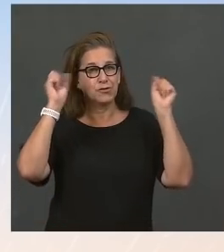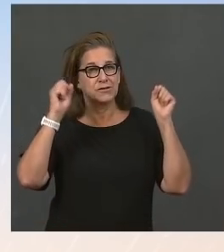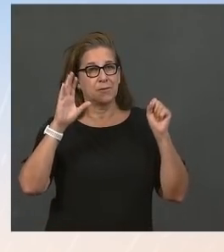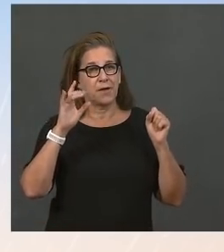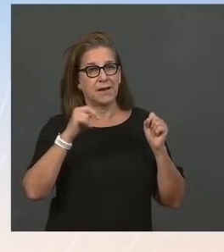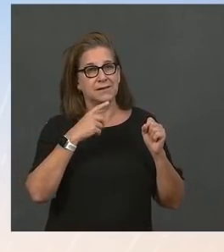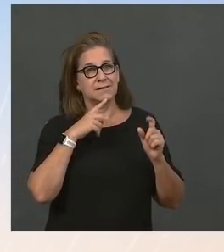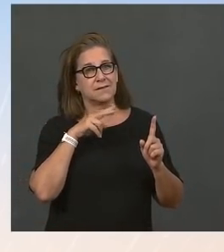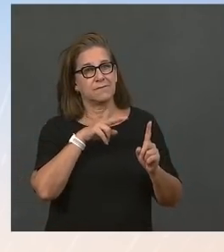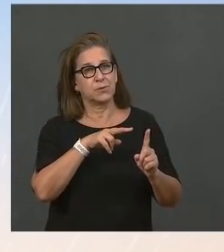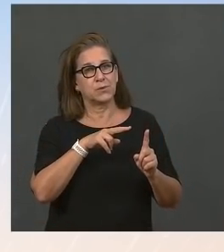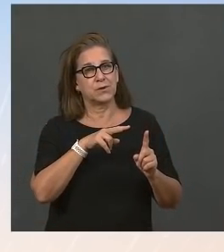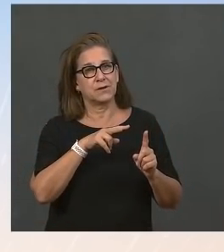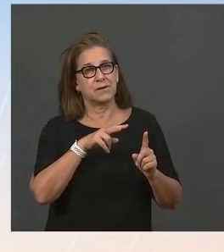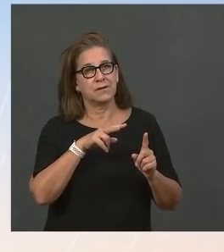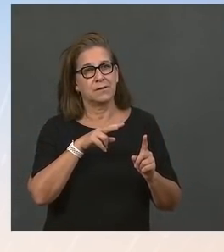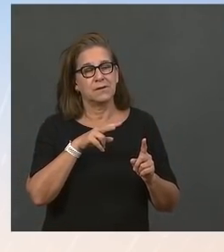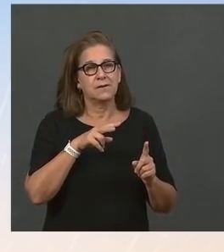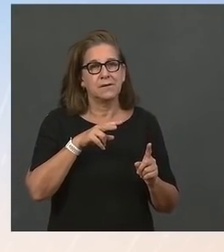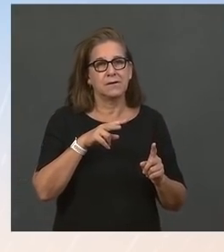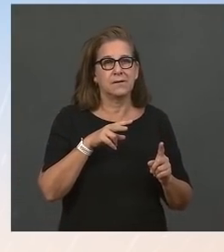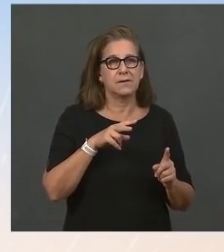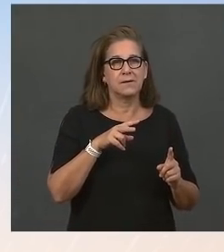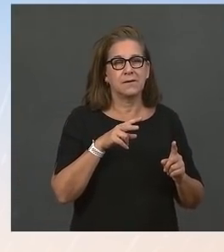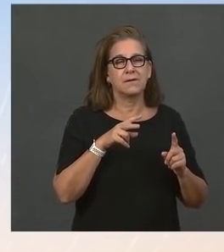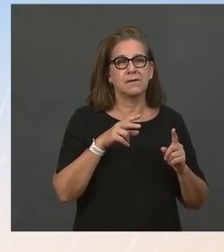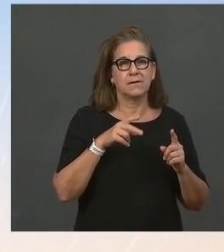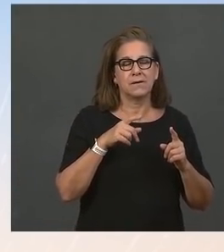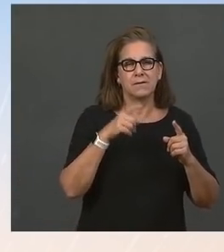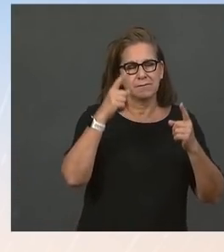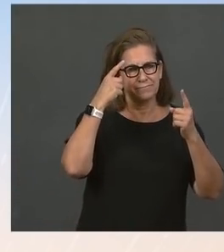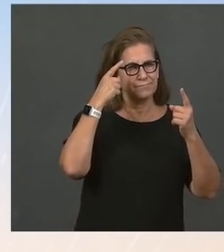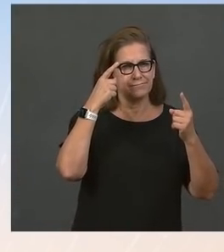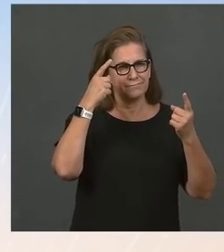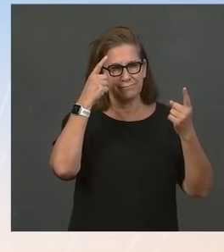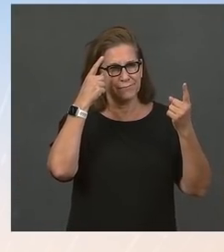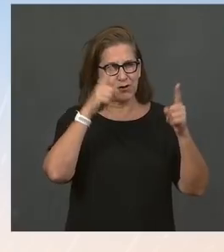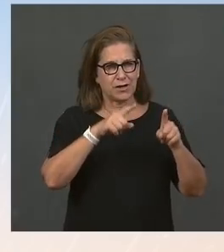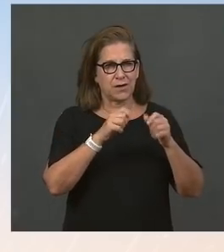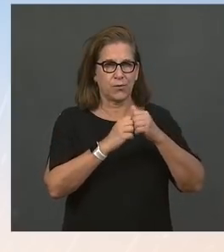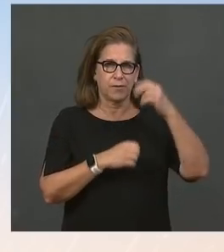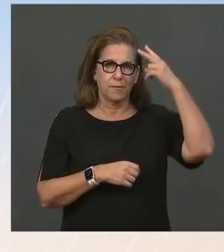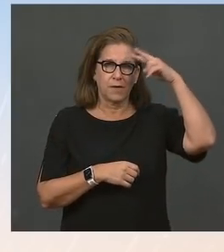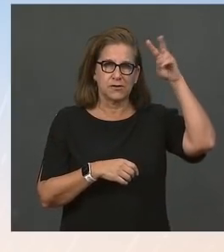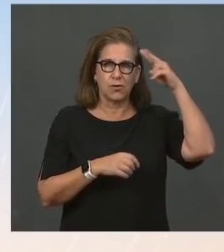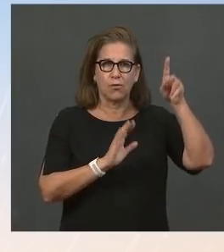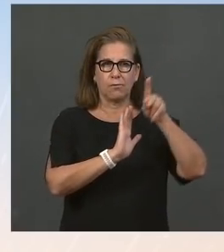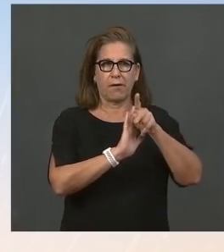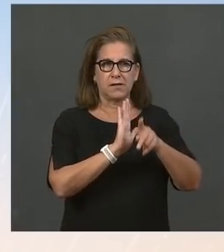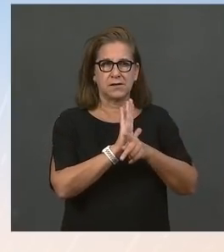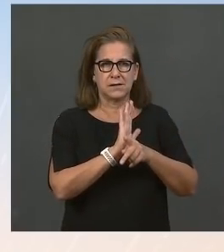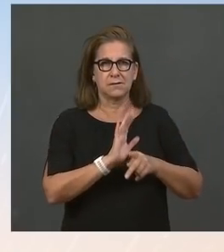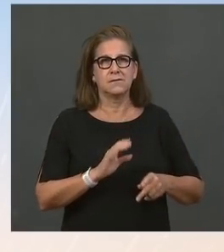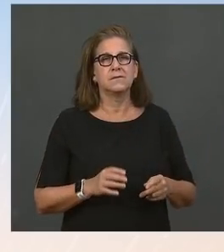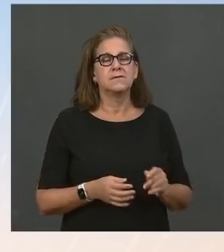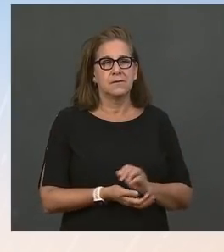The Press: But there's a court order, and you're implementing that court order right now. Ms. Psaki: Yeah. The Press: But even with that, that court order addressed a previous memo